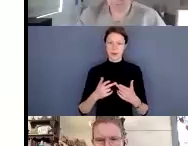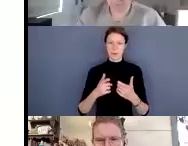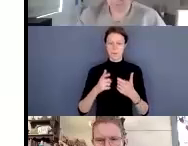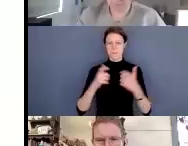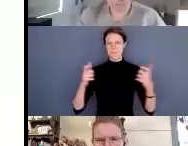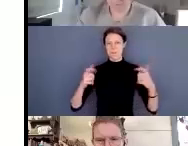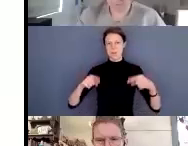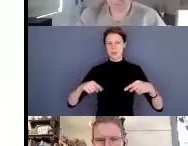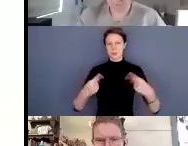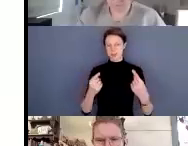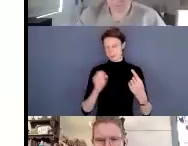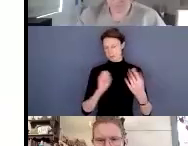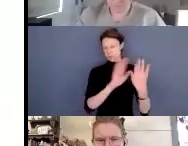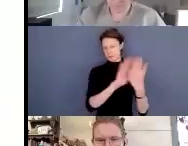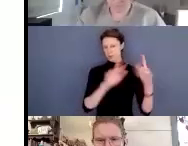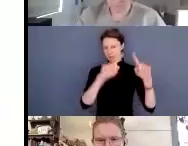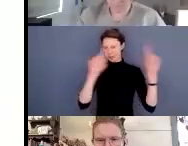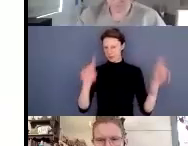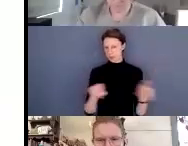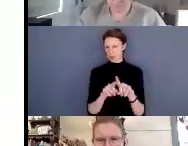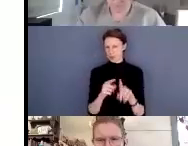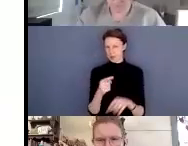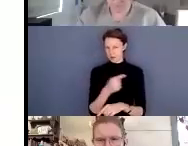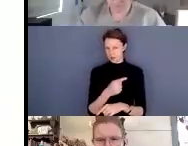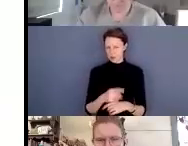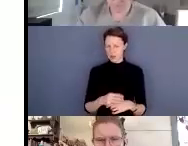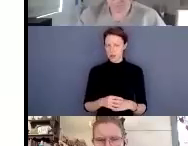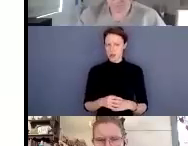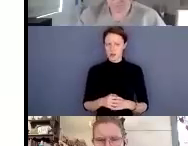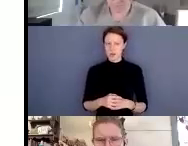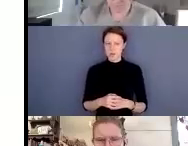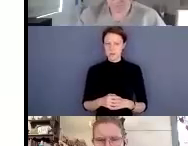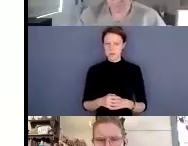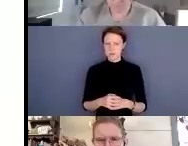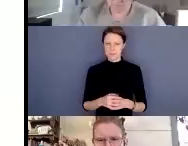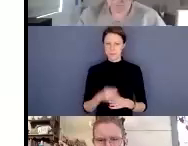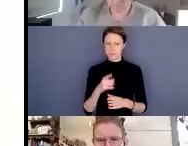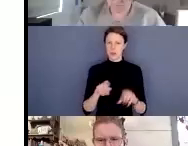a picture I've just brought up on the screen, which is a sort of cartoon of a purple person looking